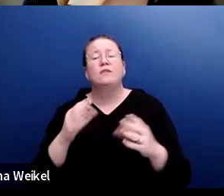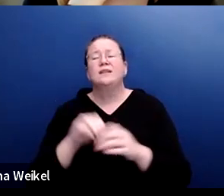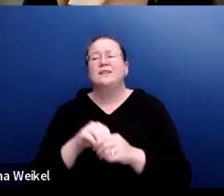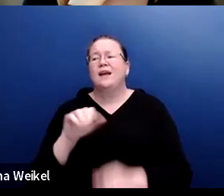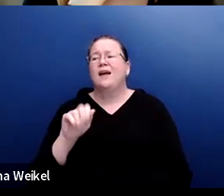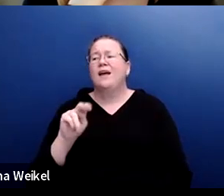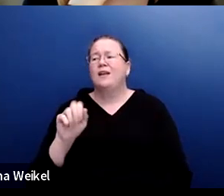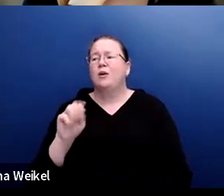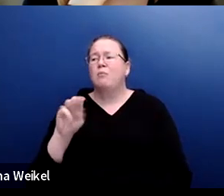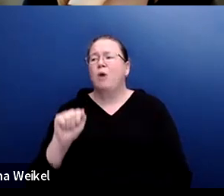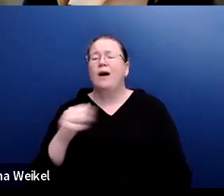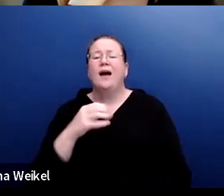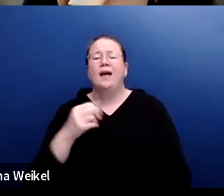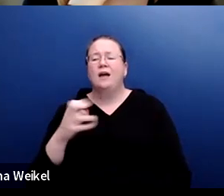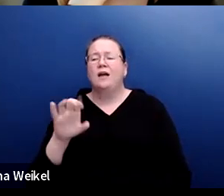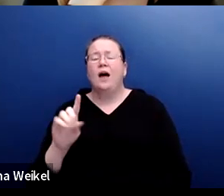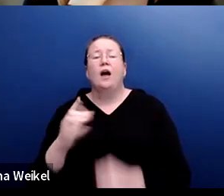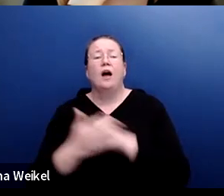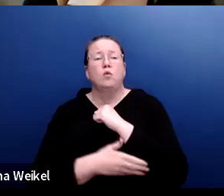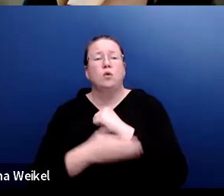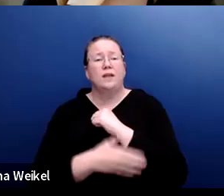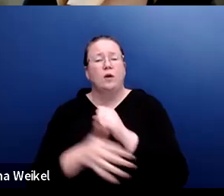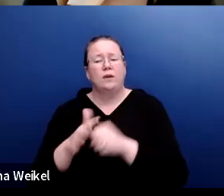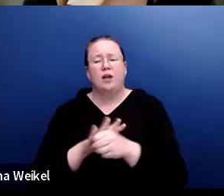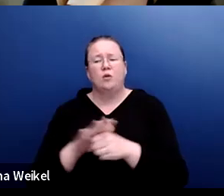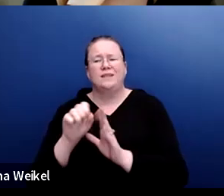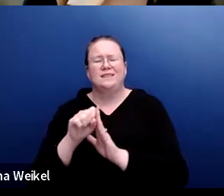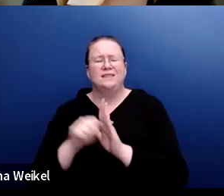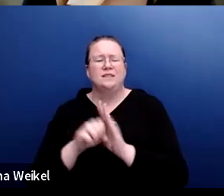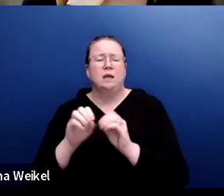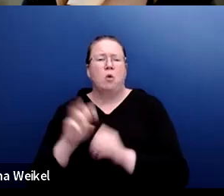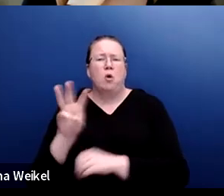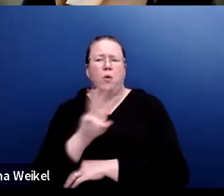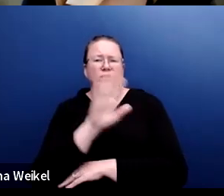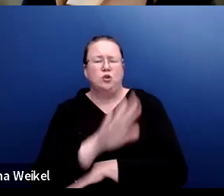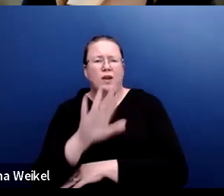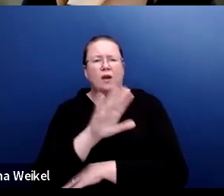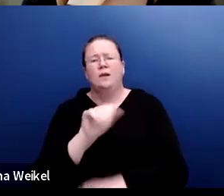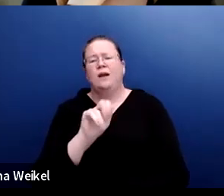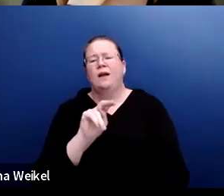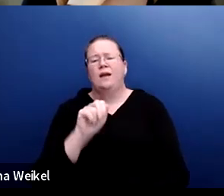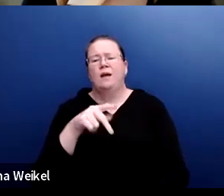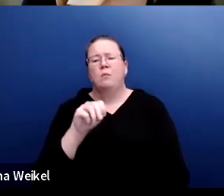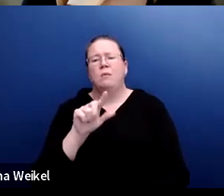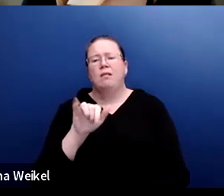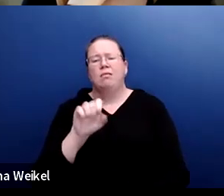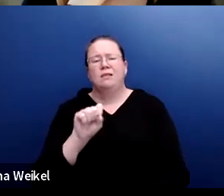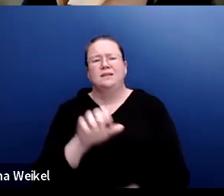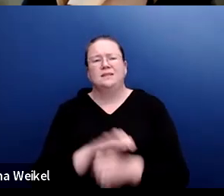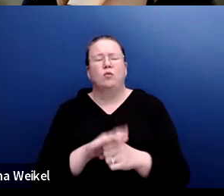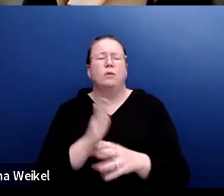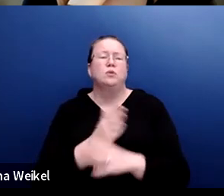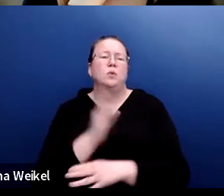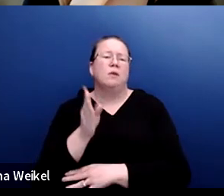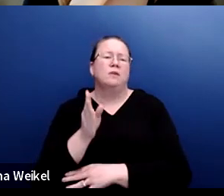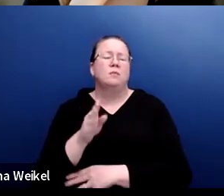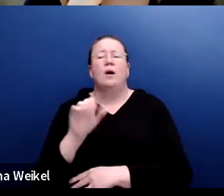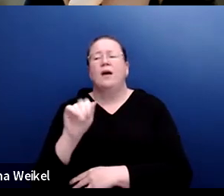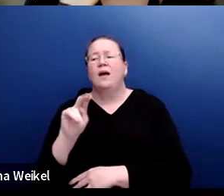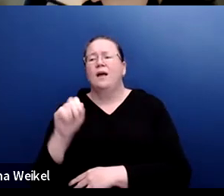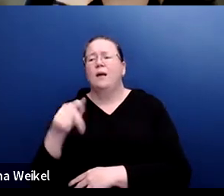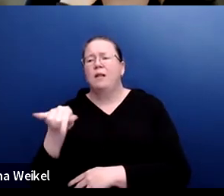Thank you. Joan because ski did you want to add to the conversation?